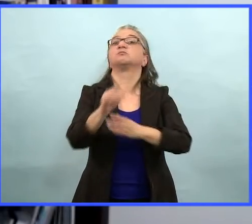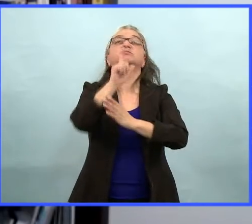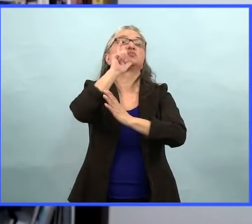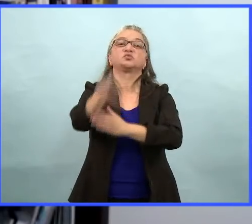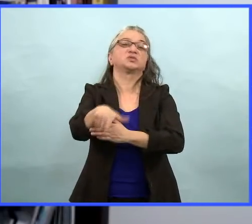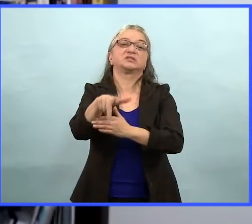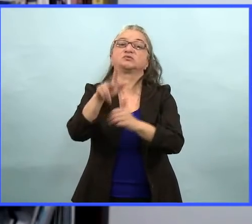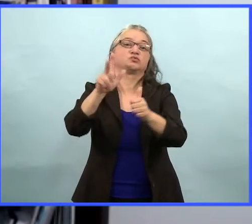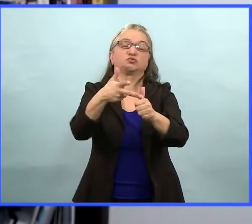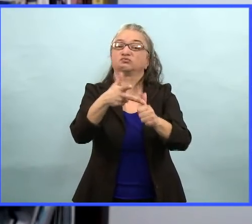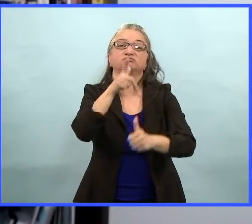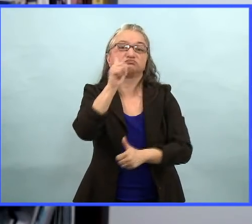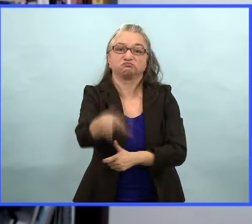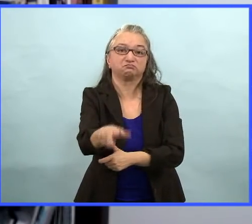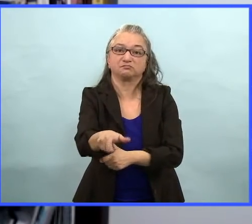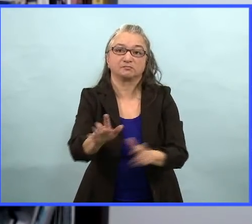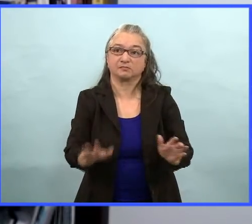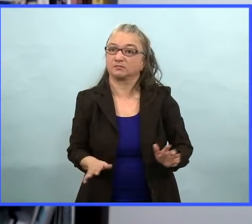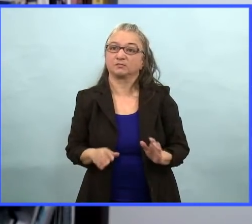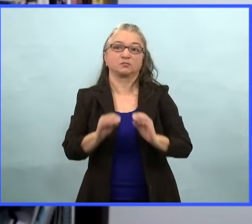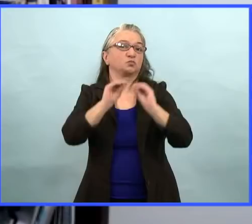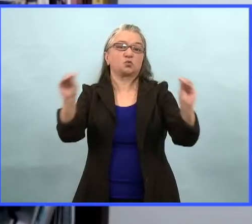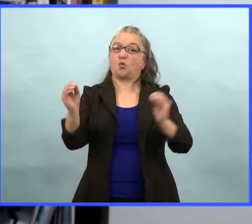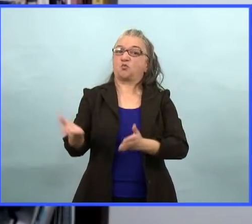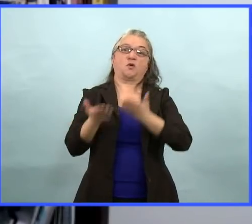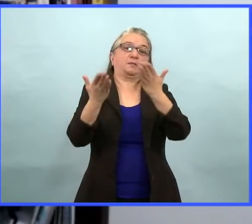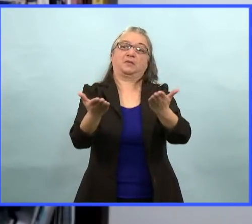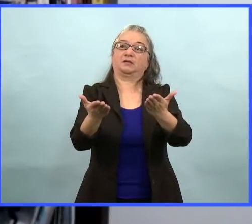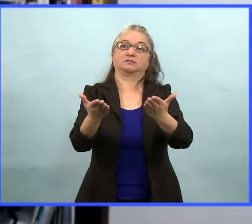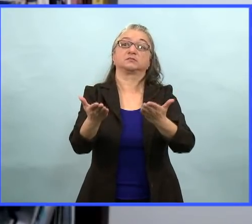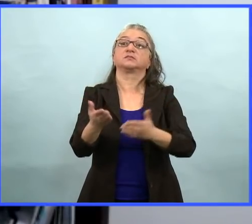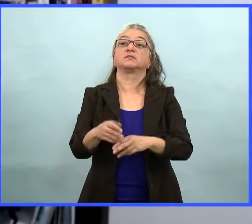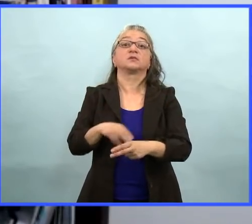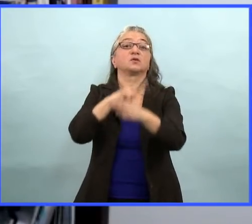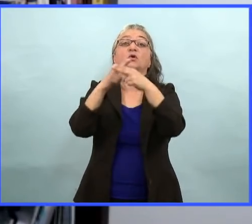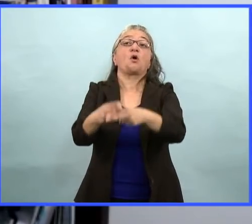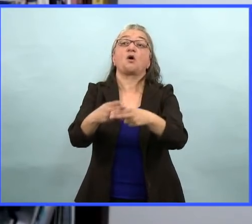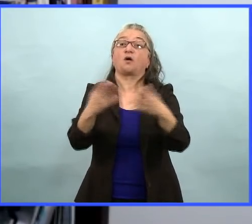recommending a booster dose for low risk uh youth age 12 to 17 at this time